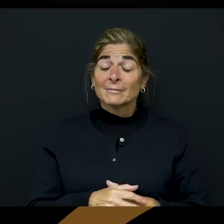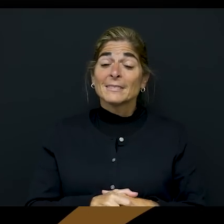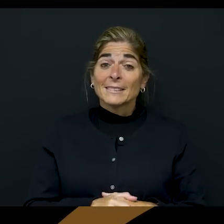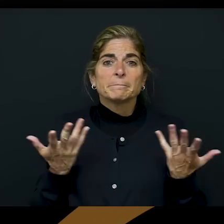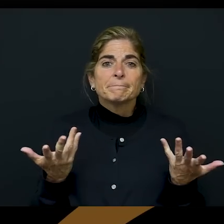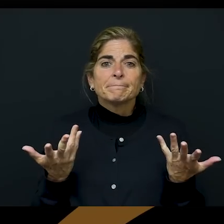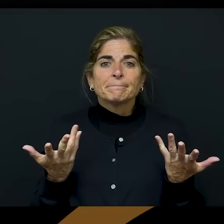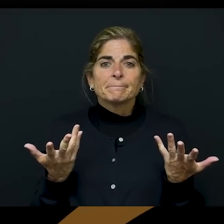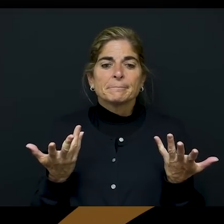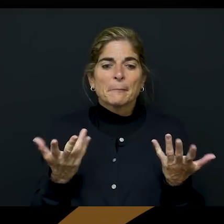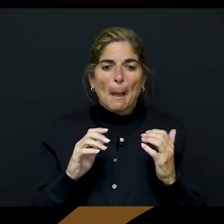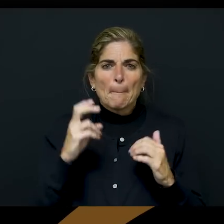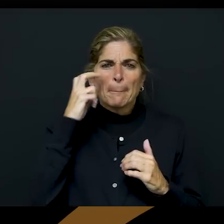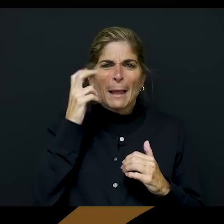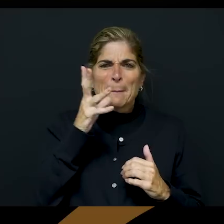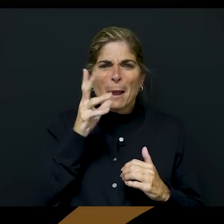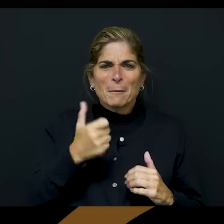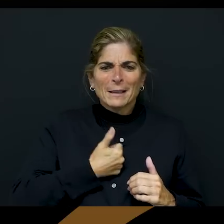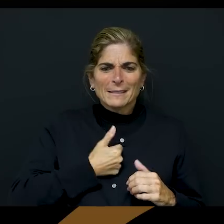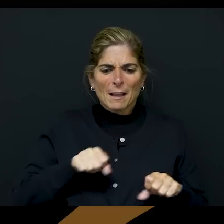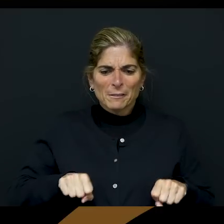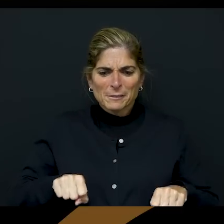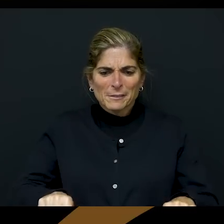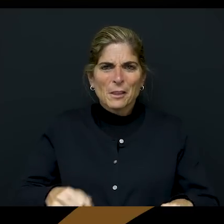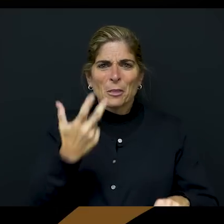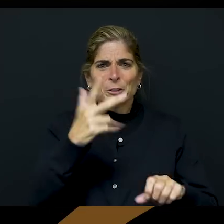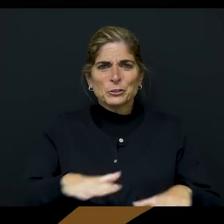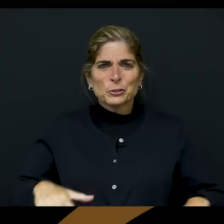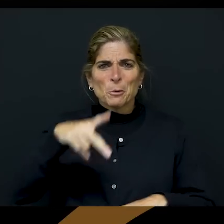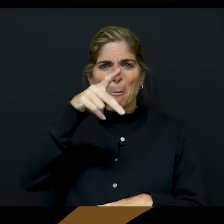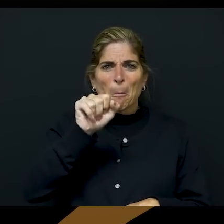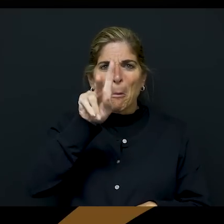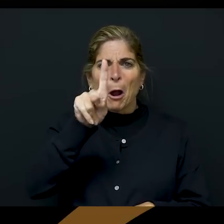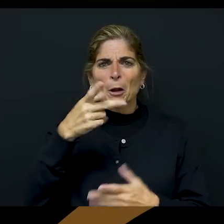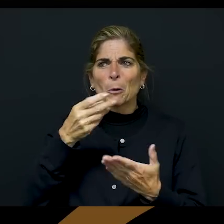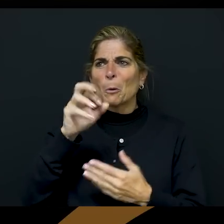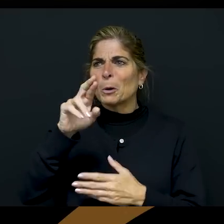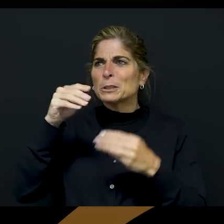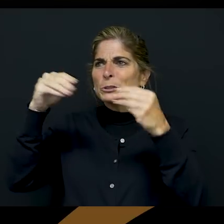So, you know, how does a blind mum go out on her own with her three kids to the park or to the shops?